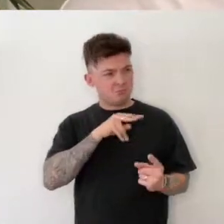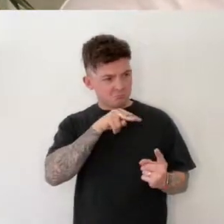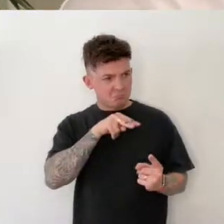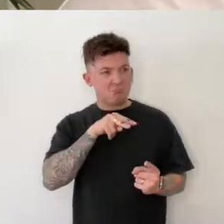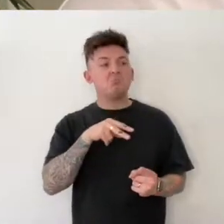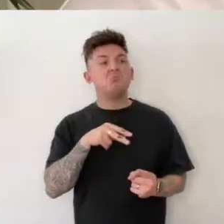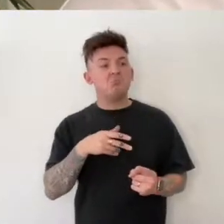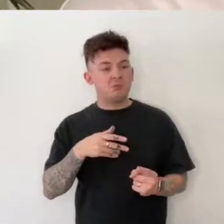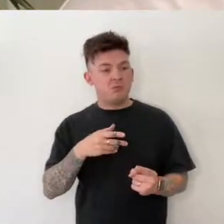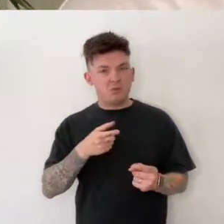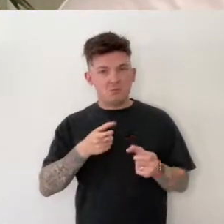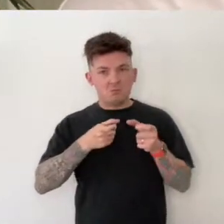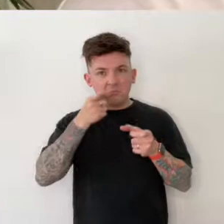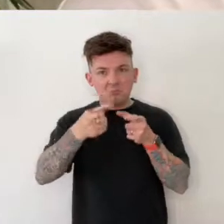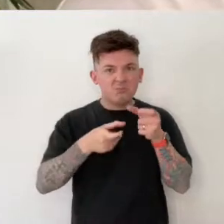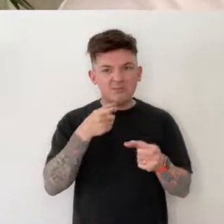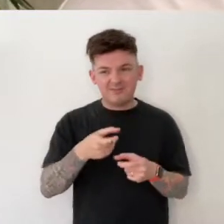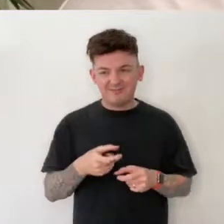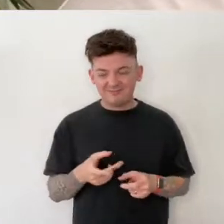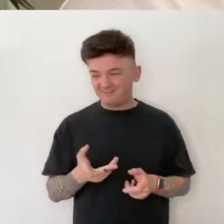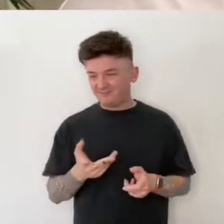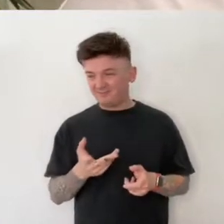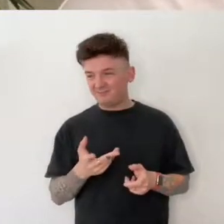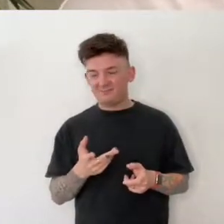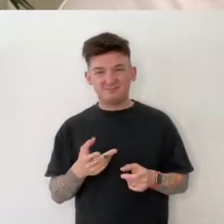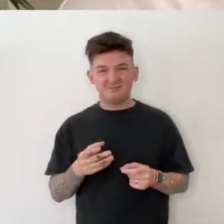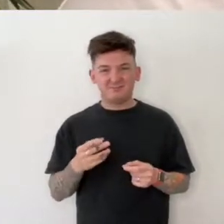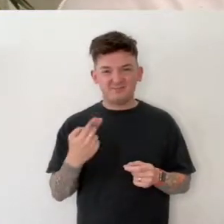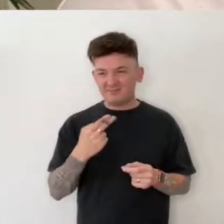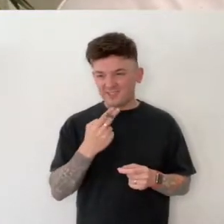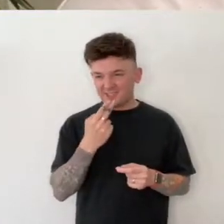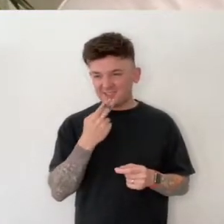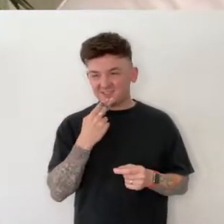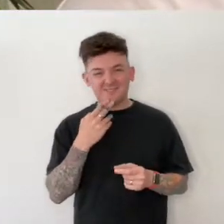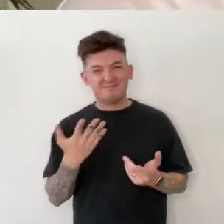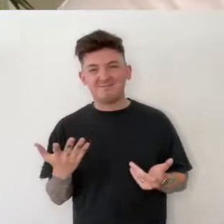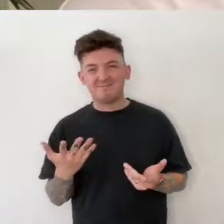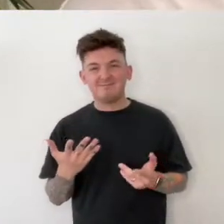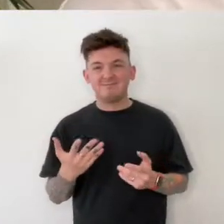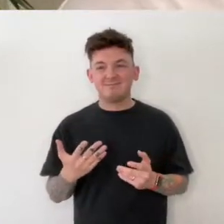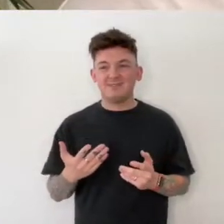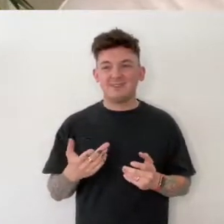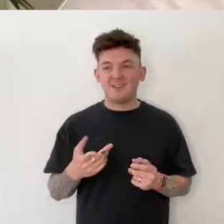which is unfair and it can put expectations on us and i think you know that yeah it can